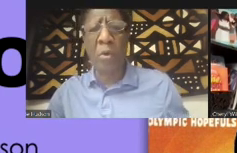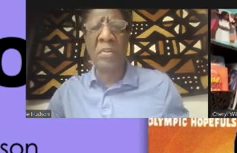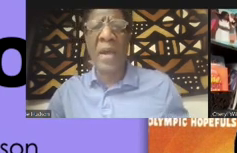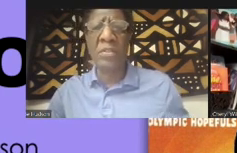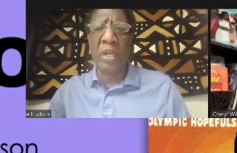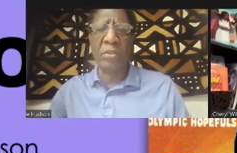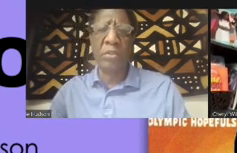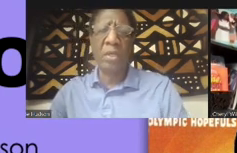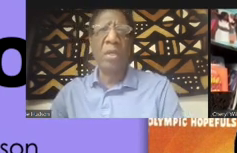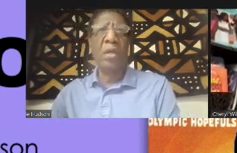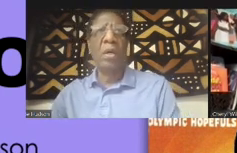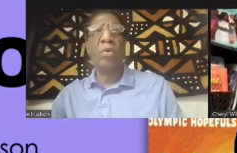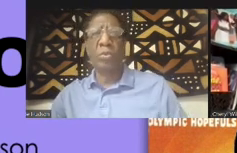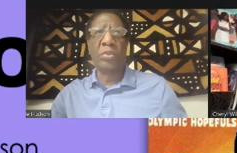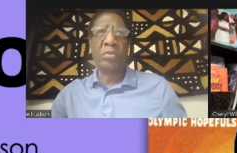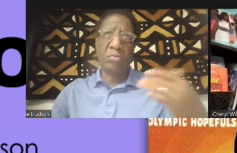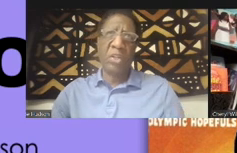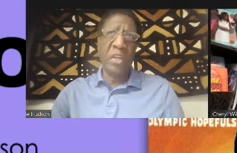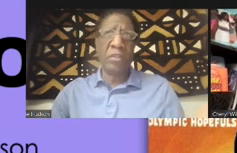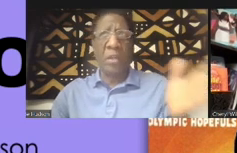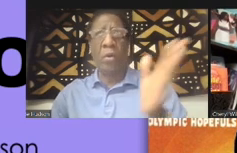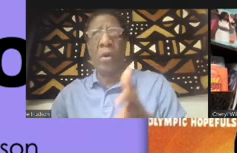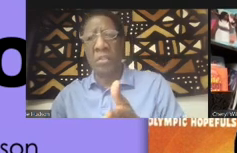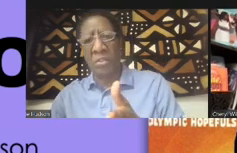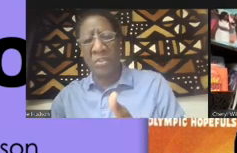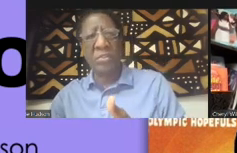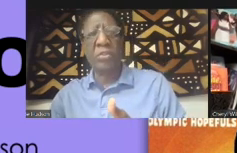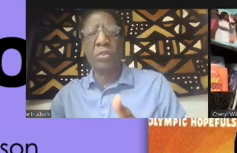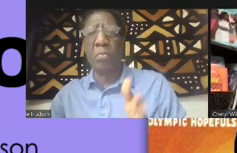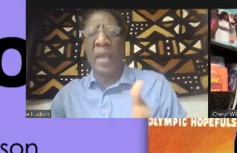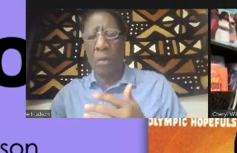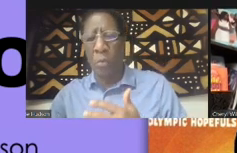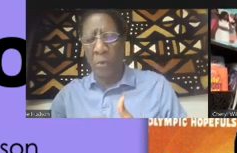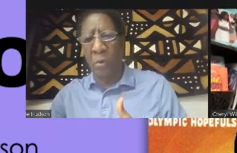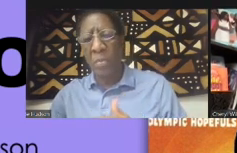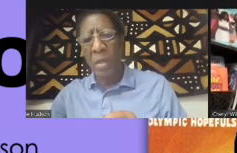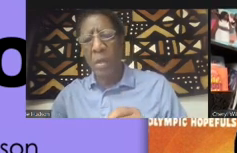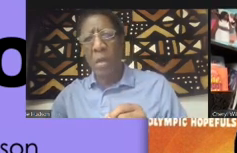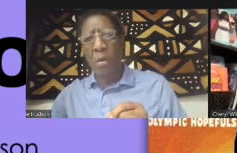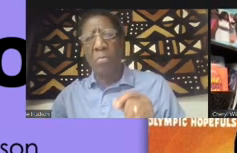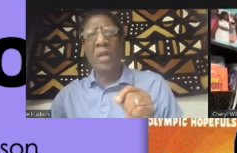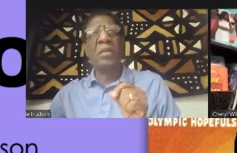the Negro Digest, which was changed later on in the '60s to Black World.